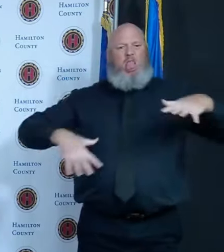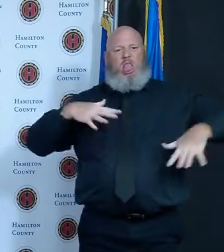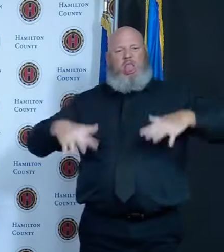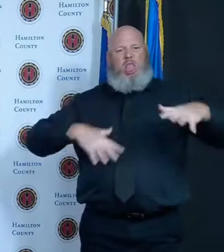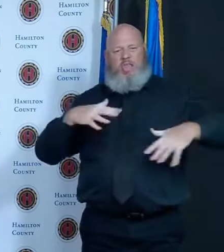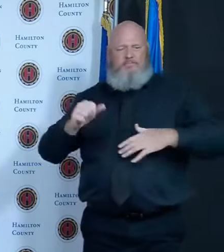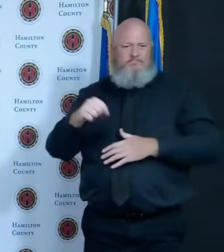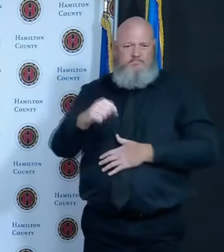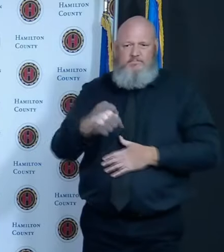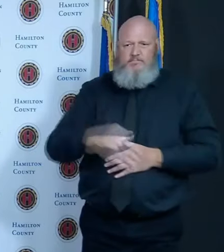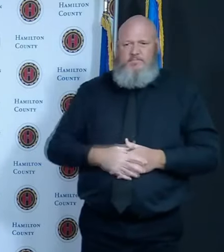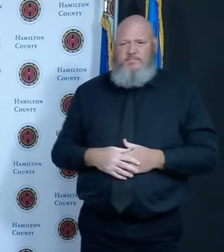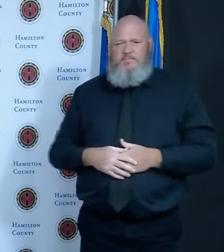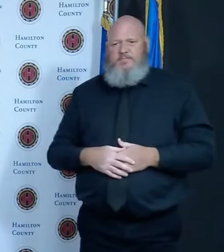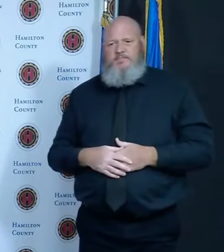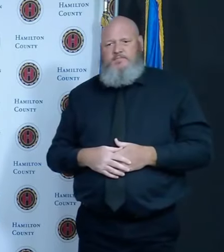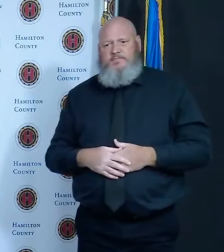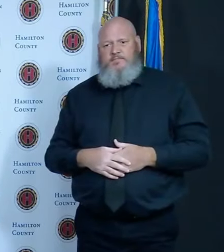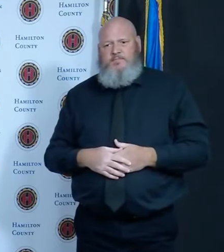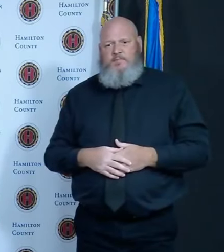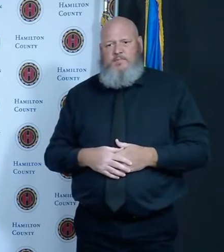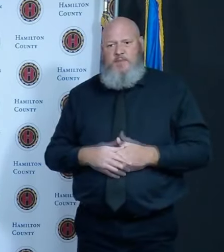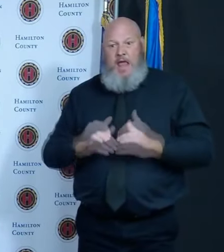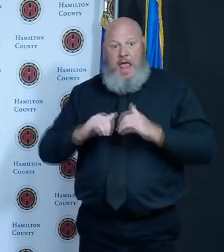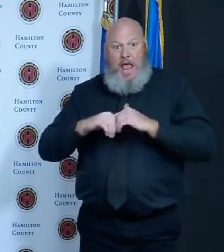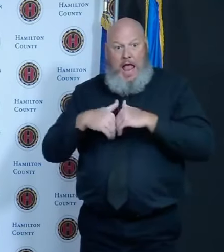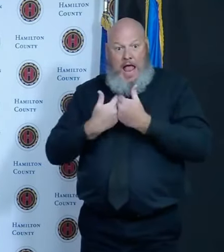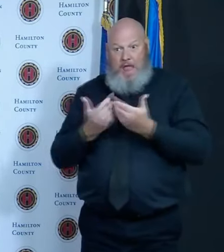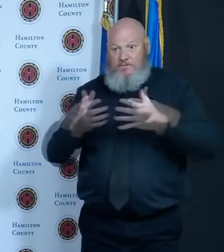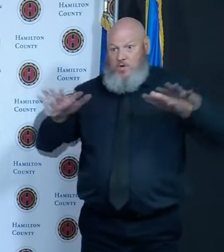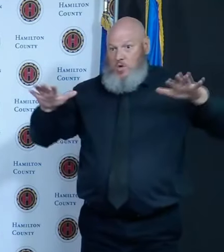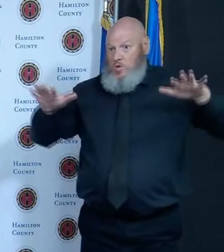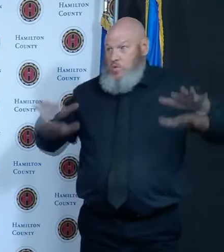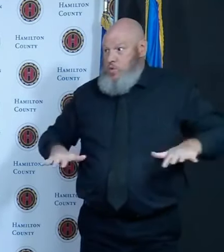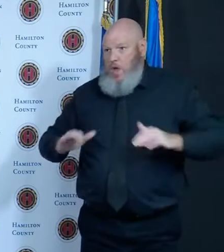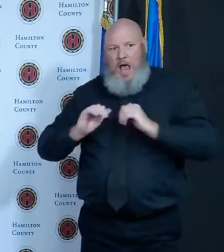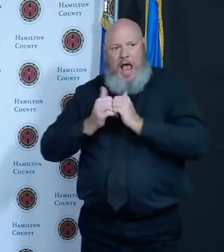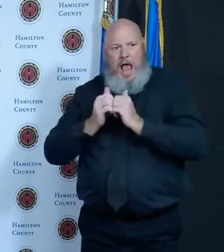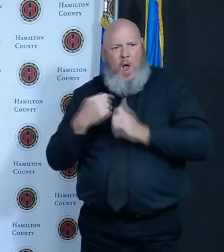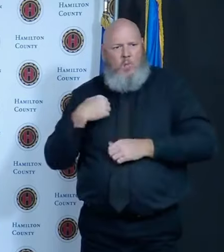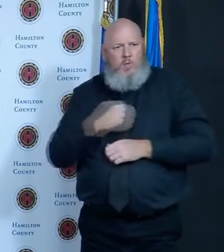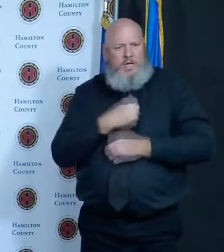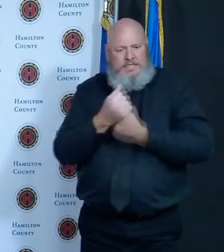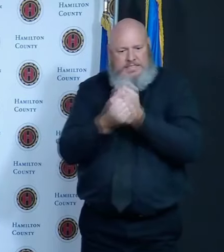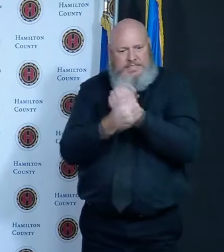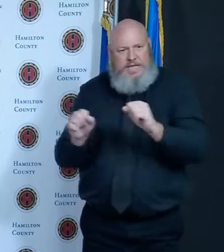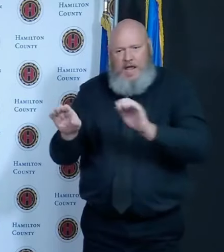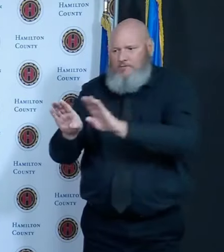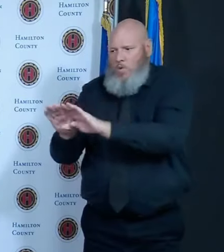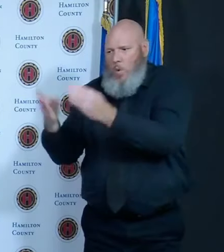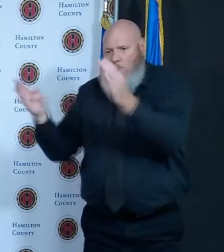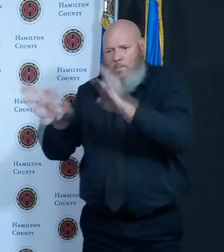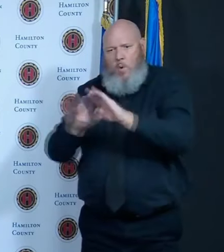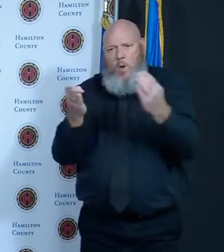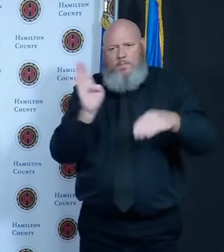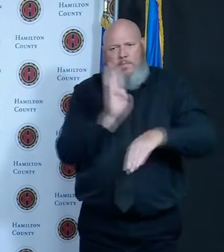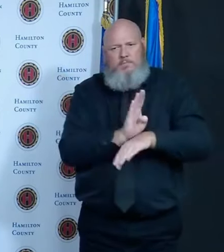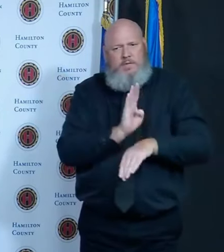spending a lot of our time I will share with you that I have never been so proud